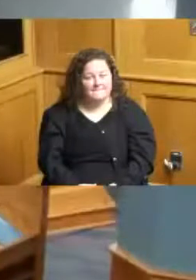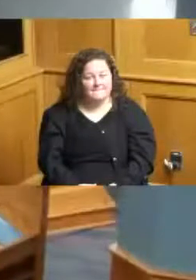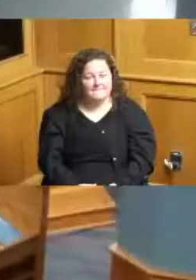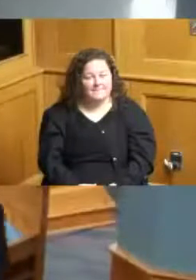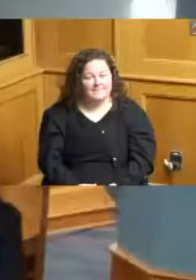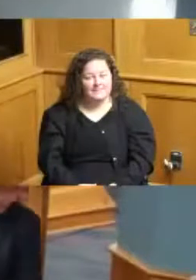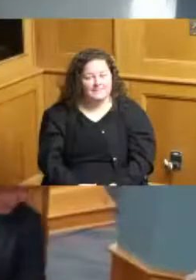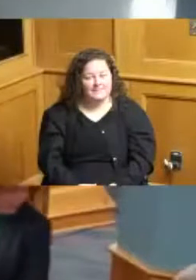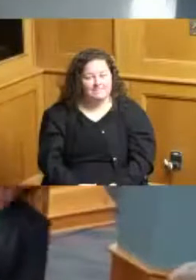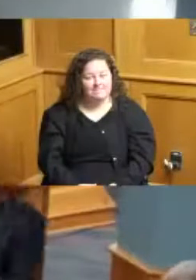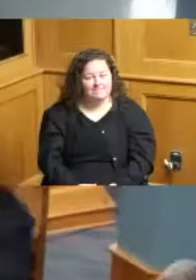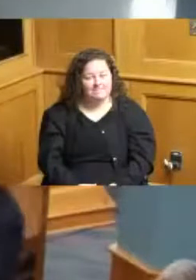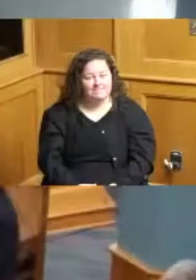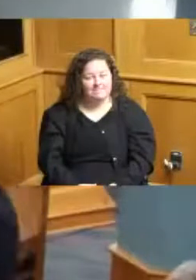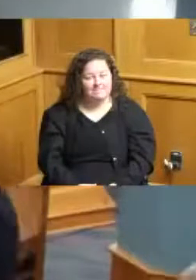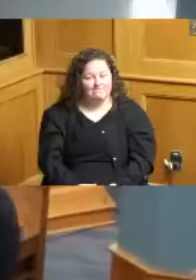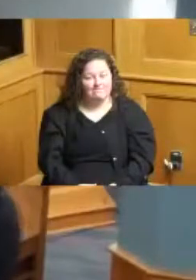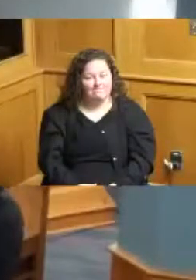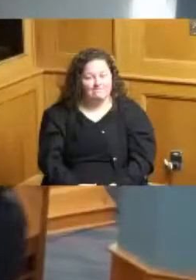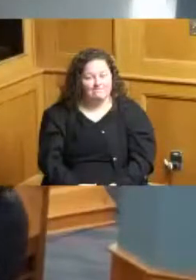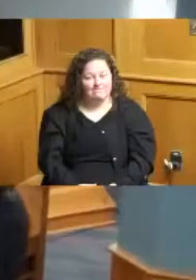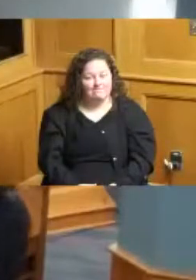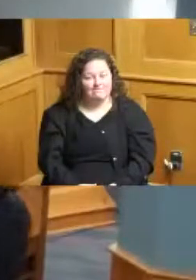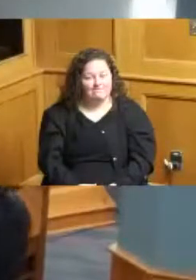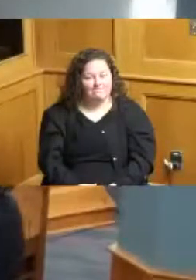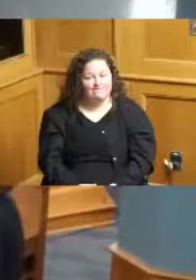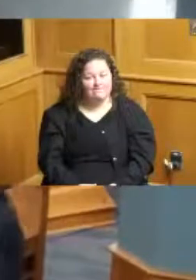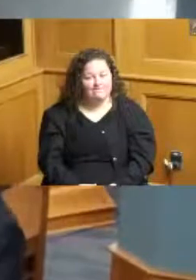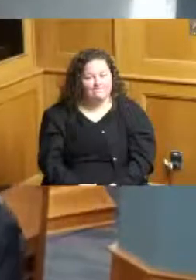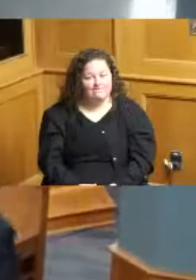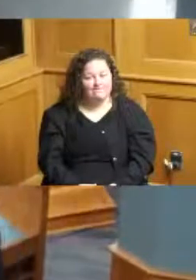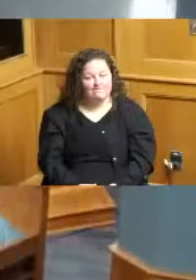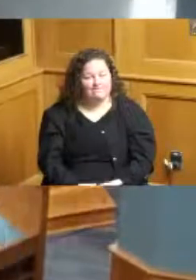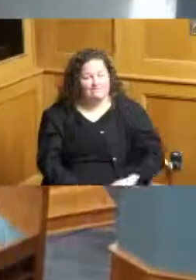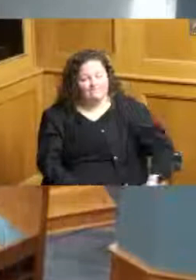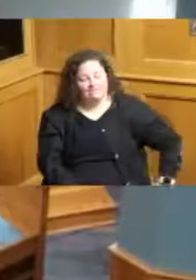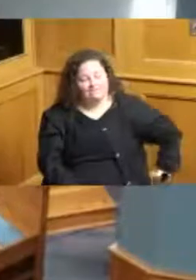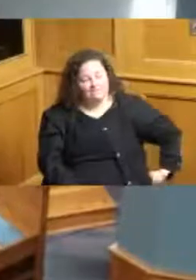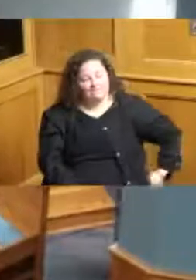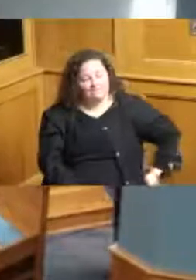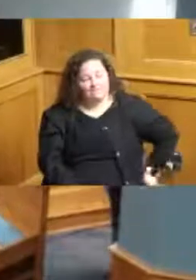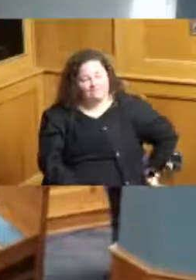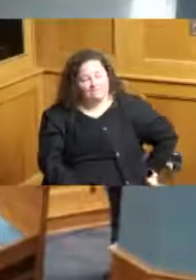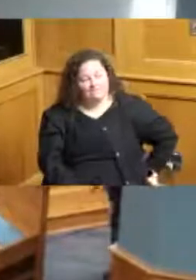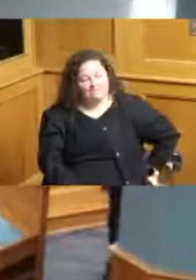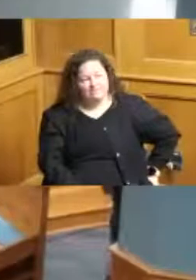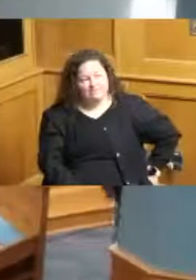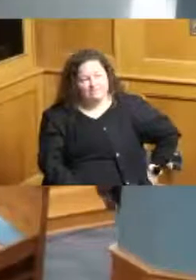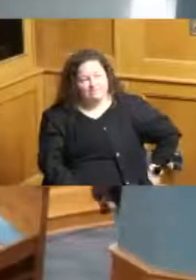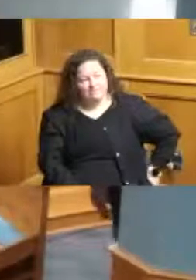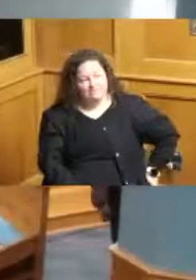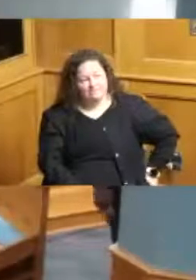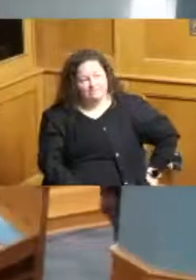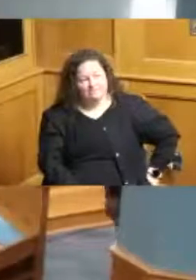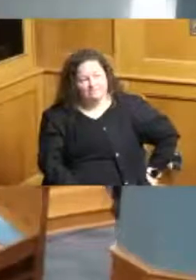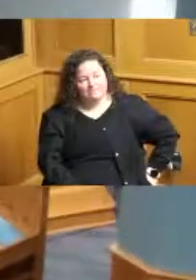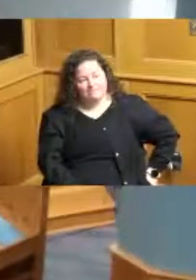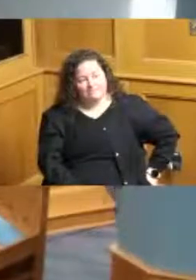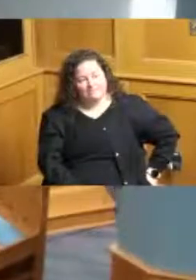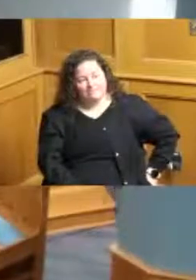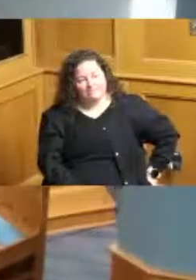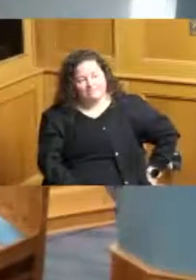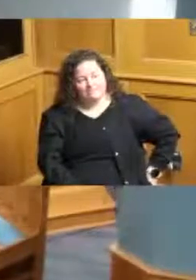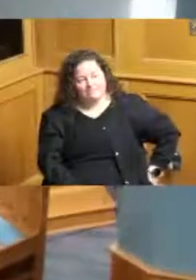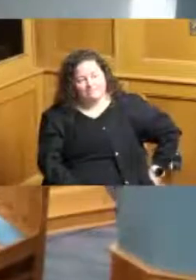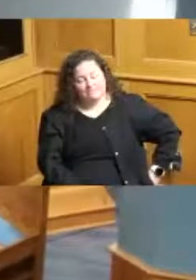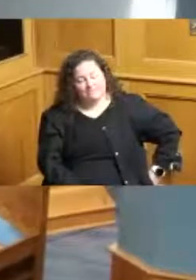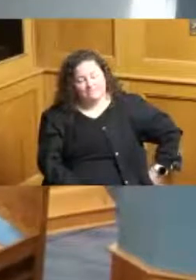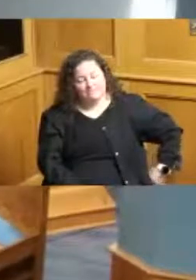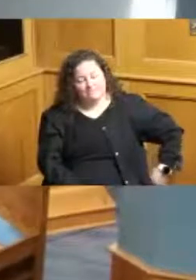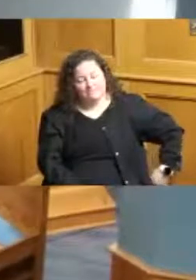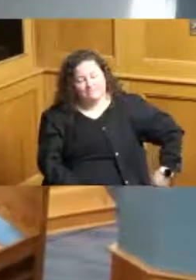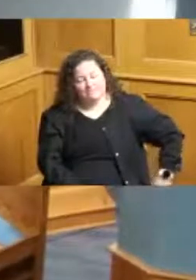is